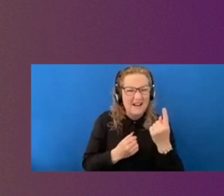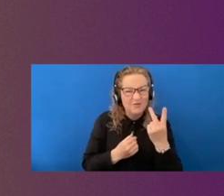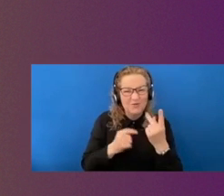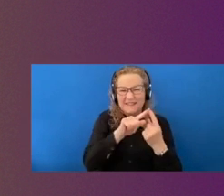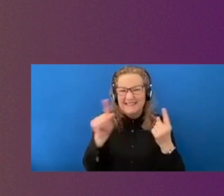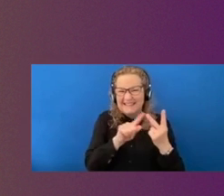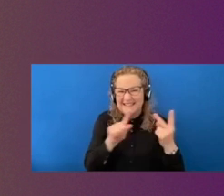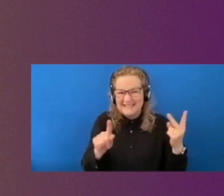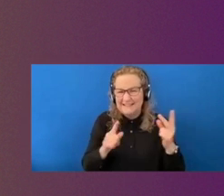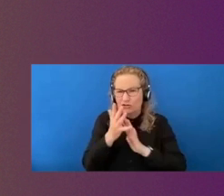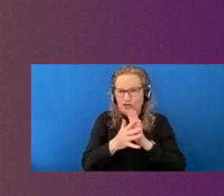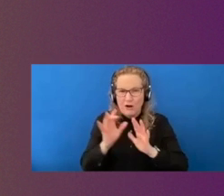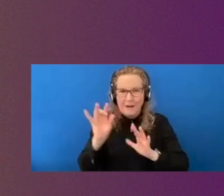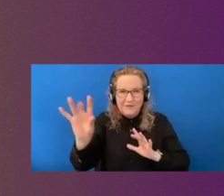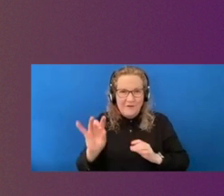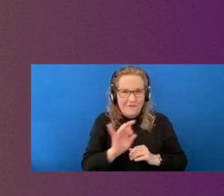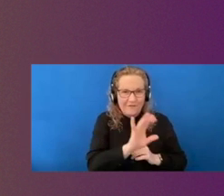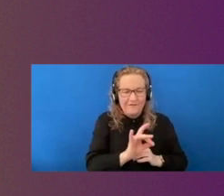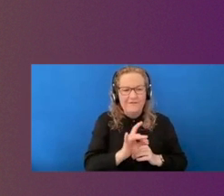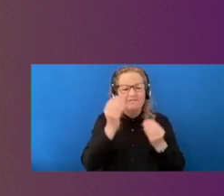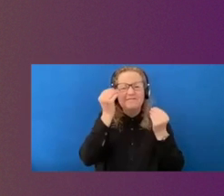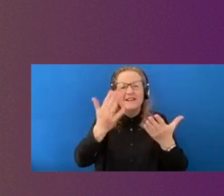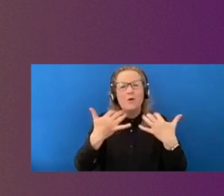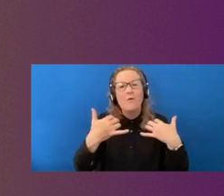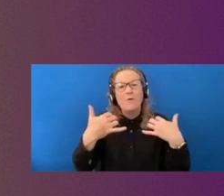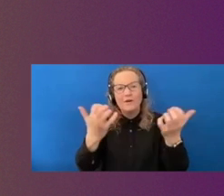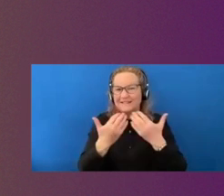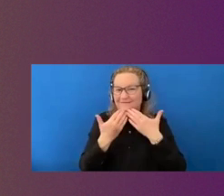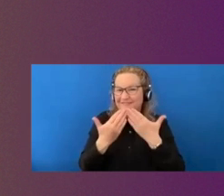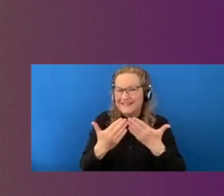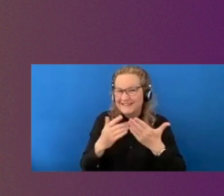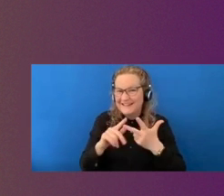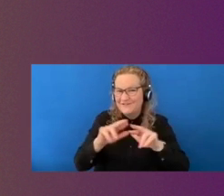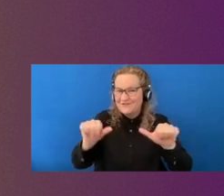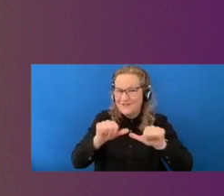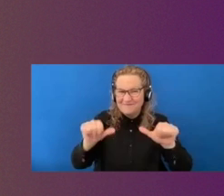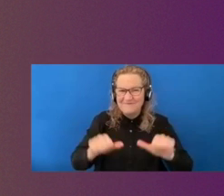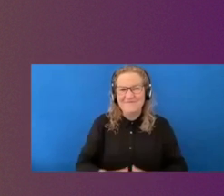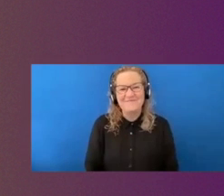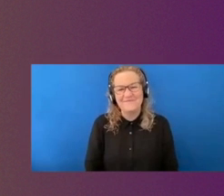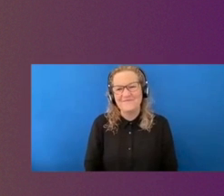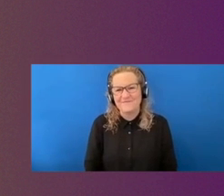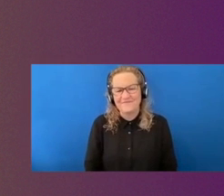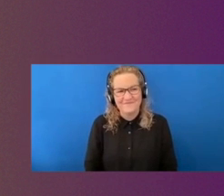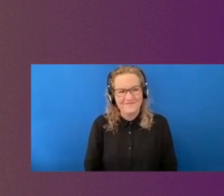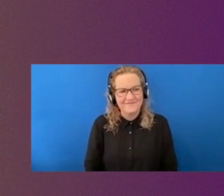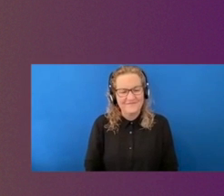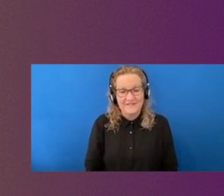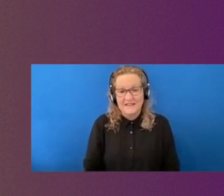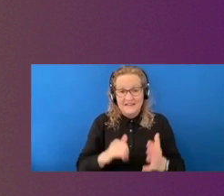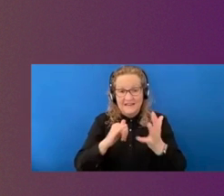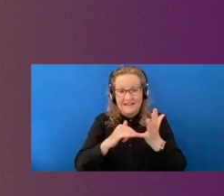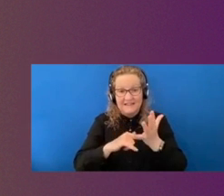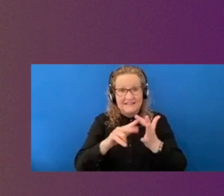yourselves for the benefit of our audience if you don't mind so steve we might start with you all